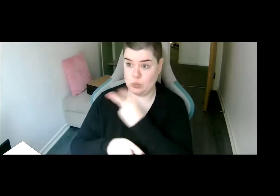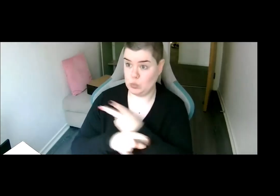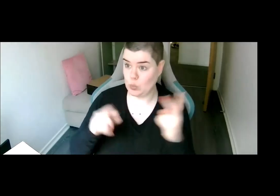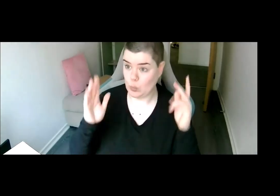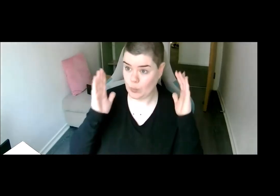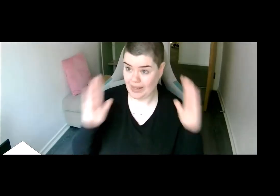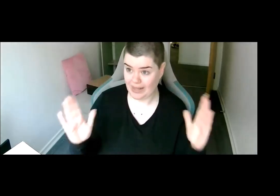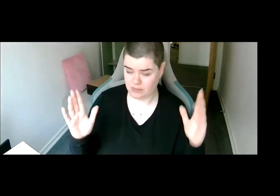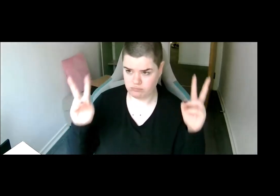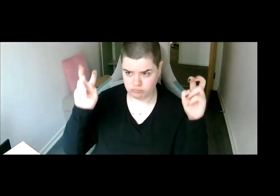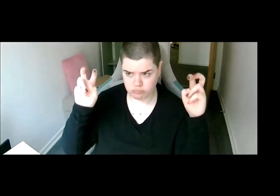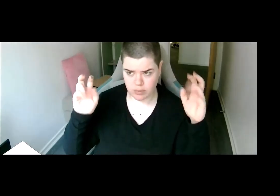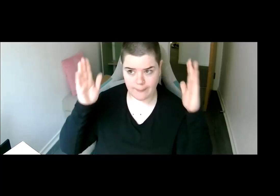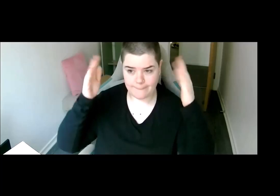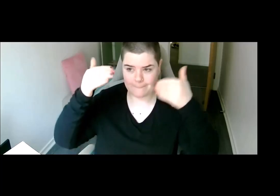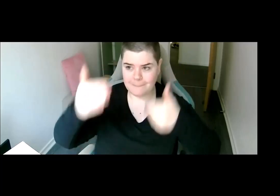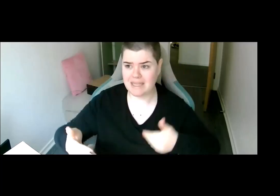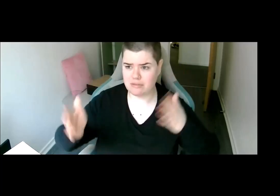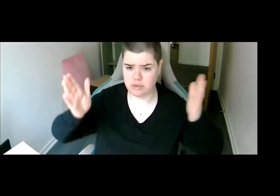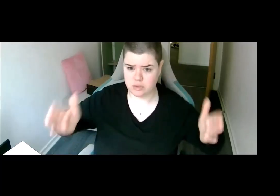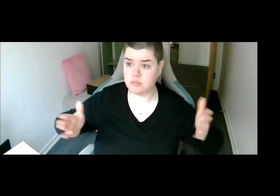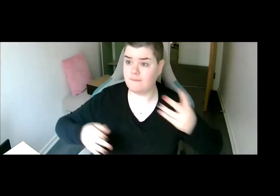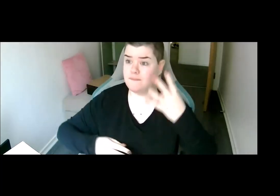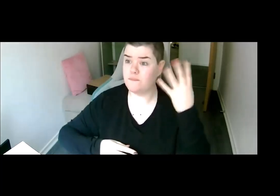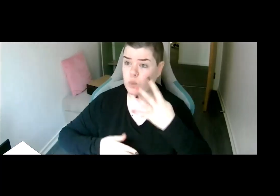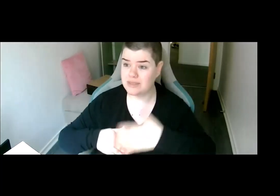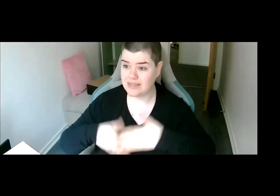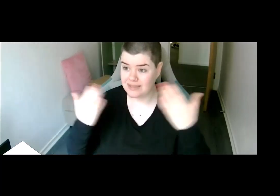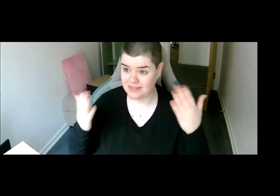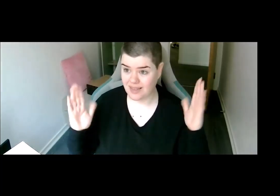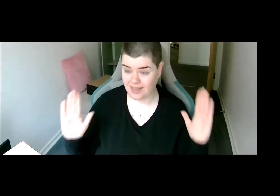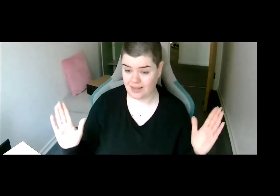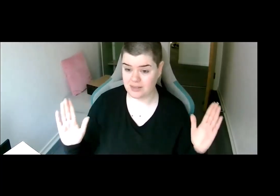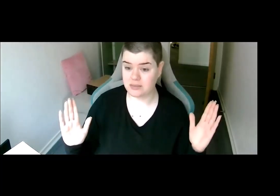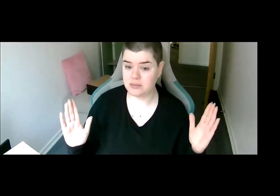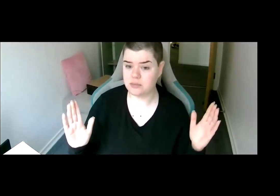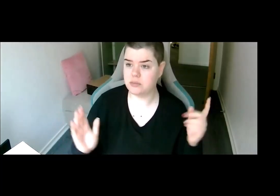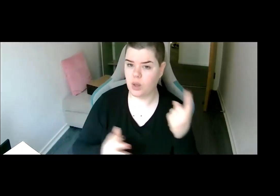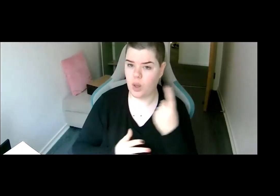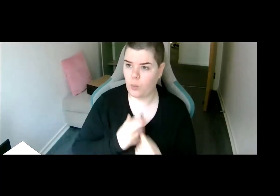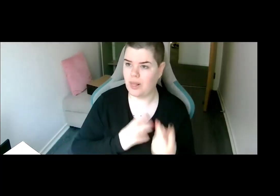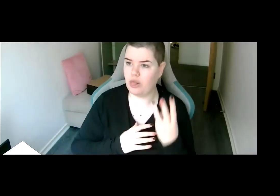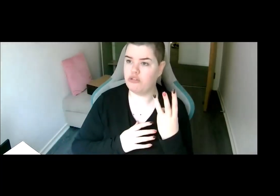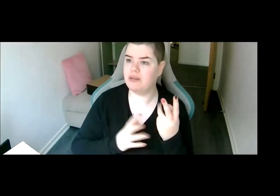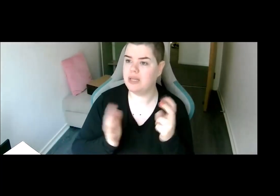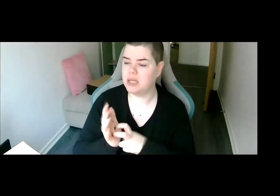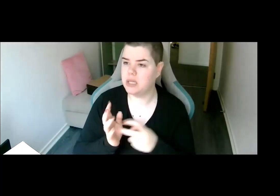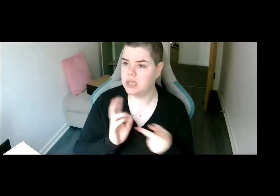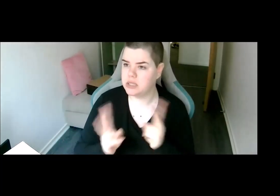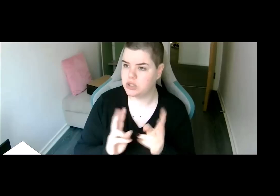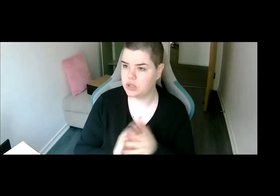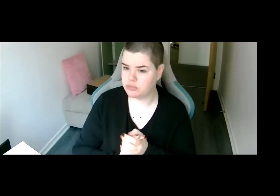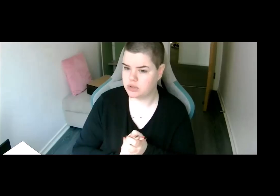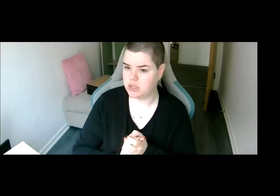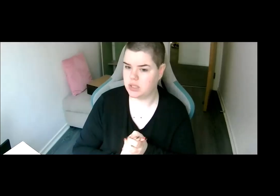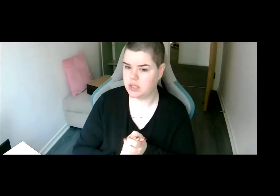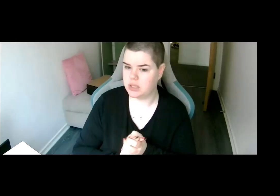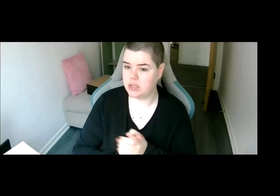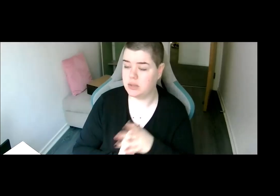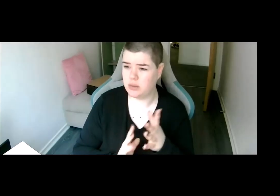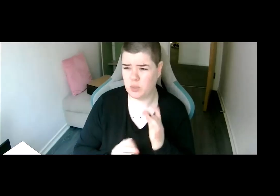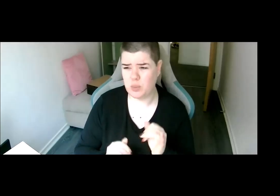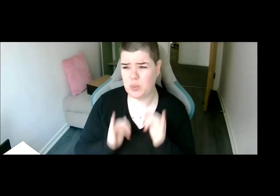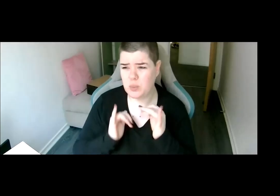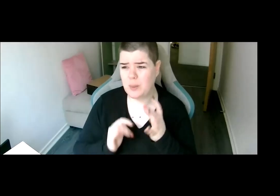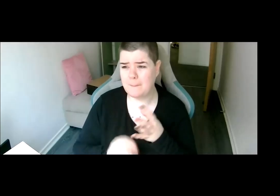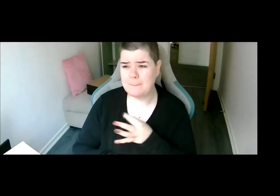Across that two week period, the period of 14 days, she only had three interpreters booked over that entire time.